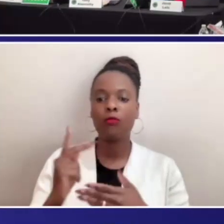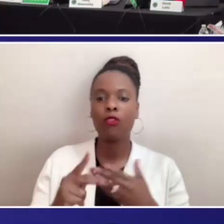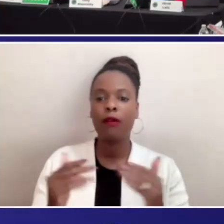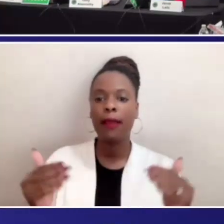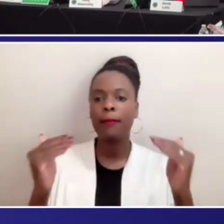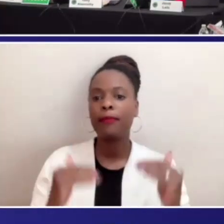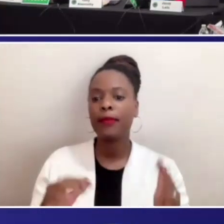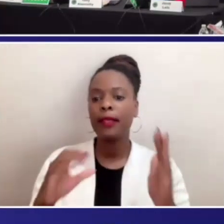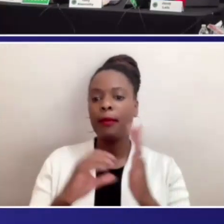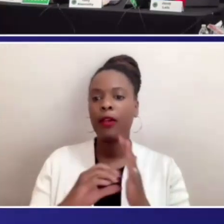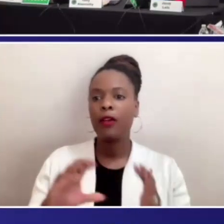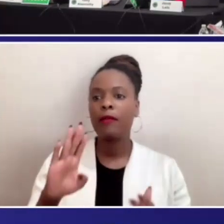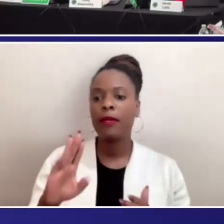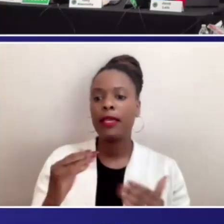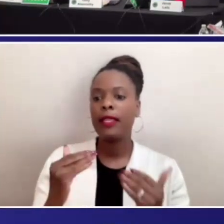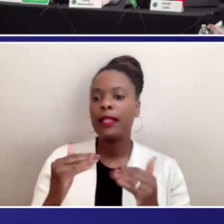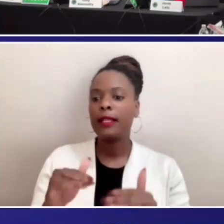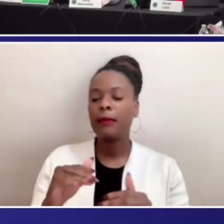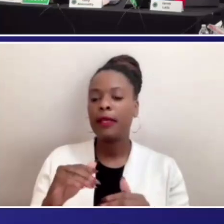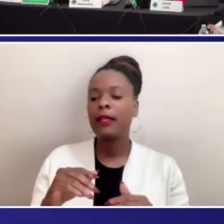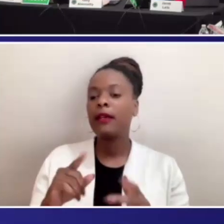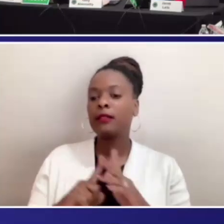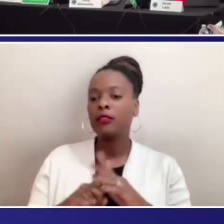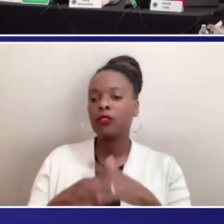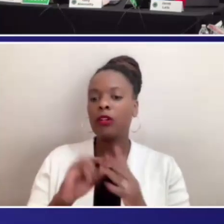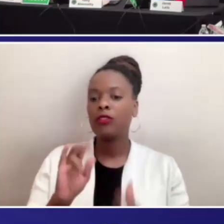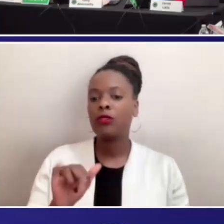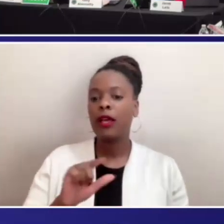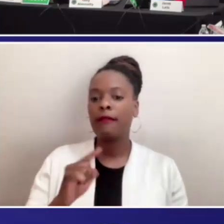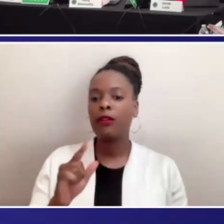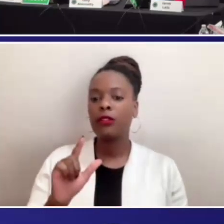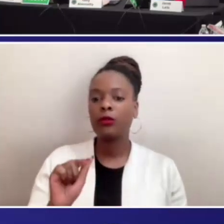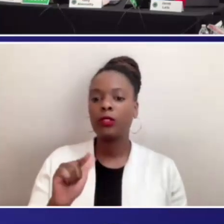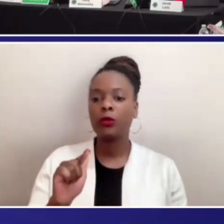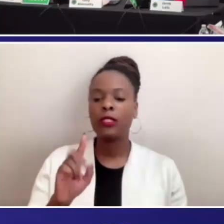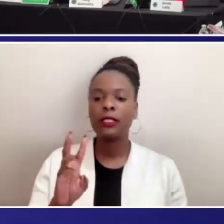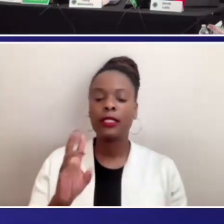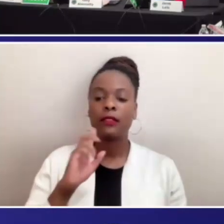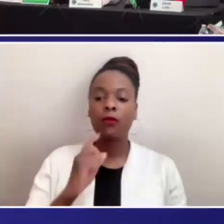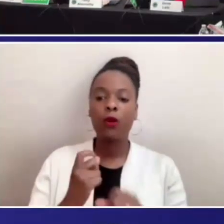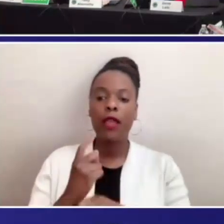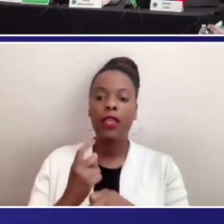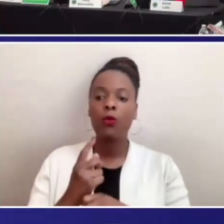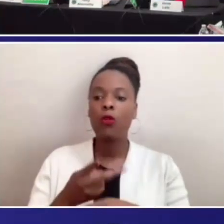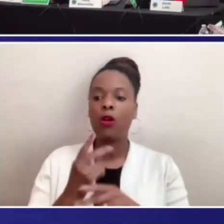described in paragraph (b)(2) Romanette four, paragraph (a) of this section shall not be applicable to student borrowers